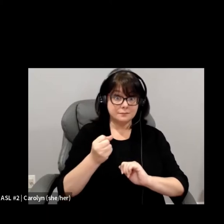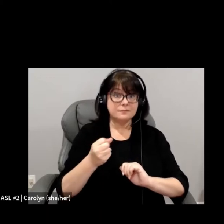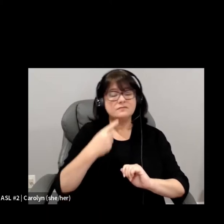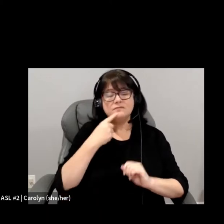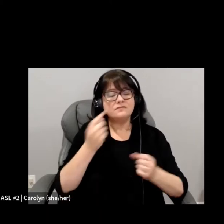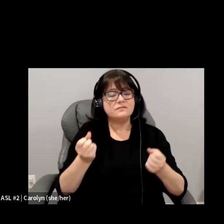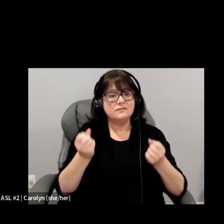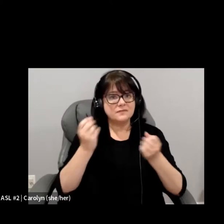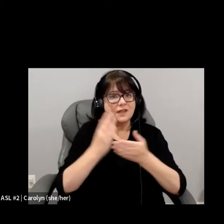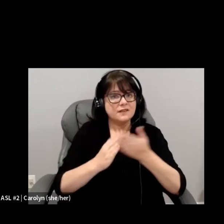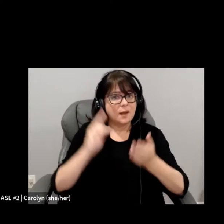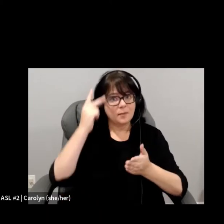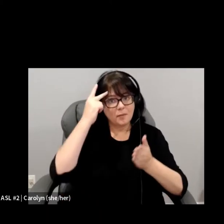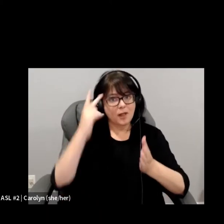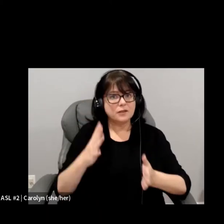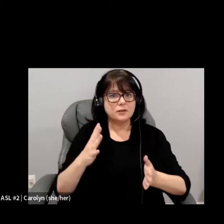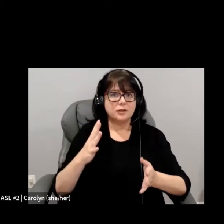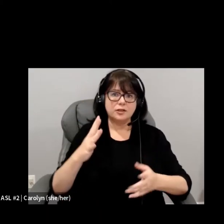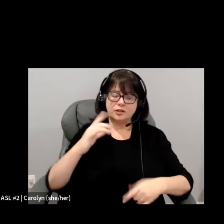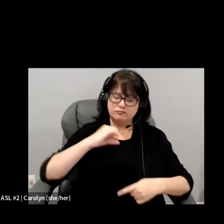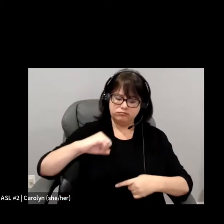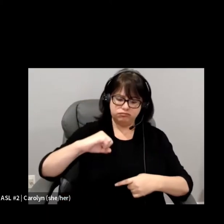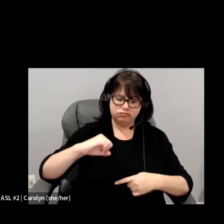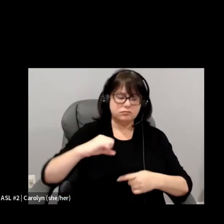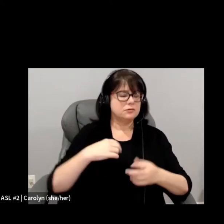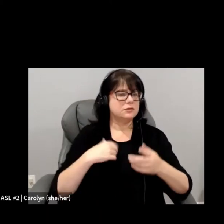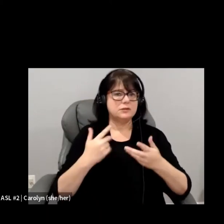OF NEW GROUNDS LIKE SEXUAL ORIENTATION.